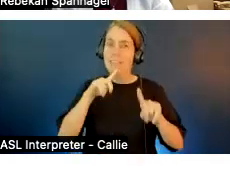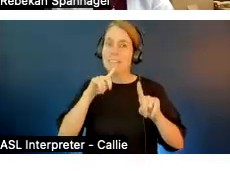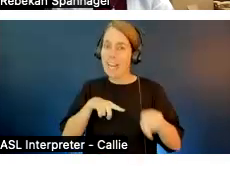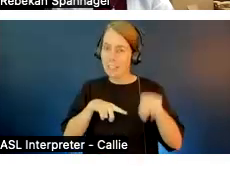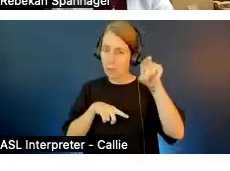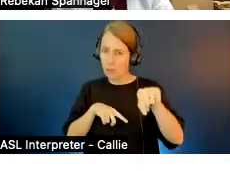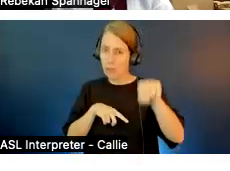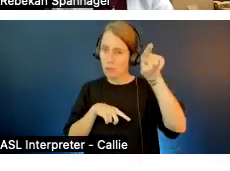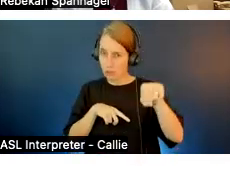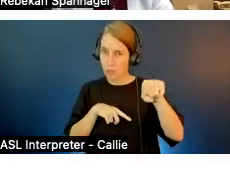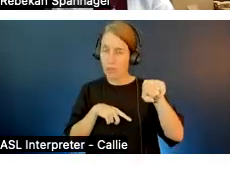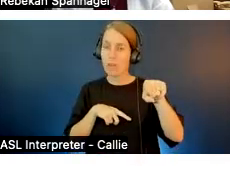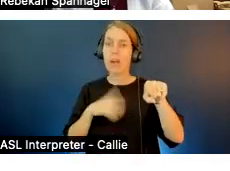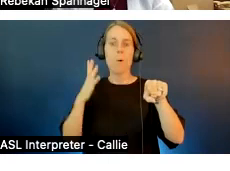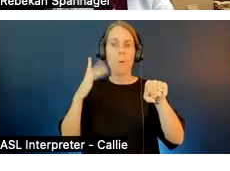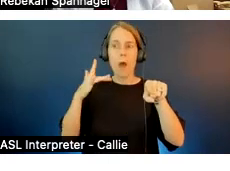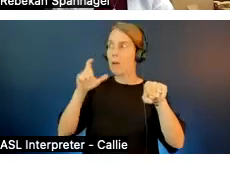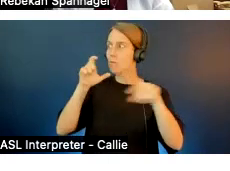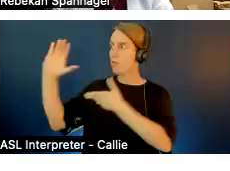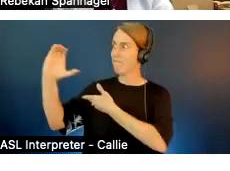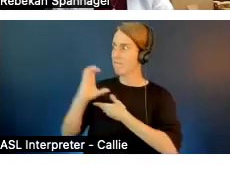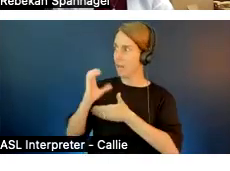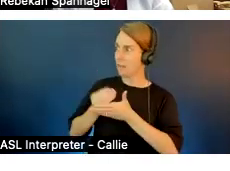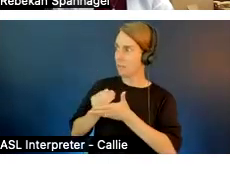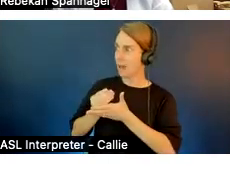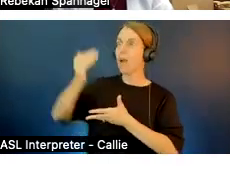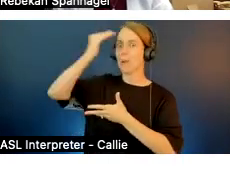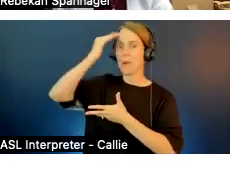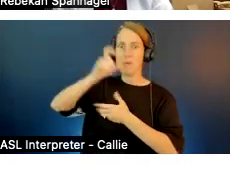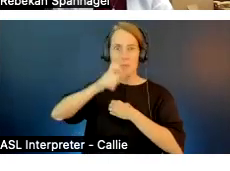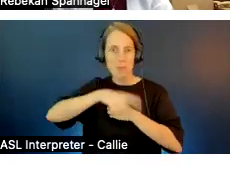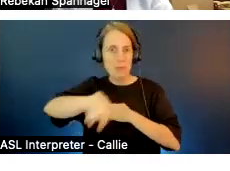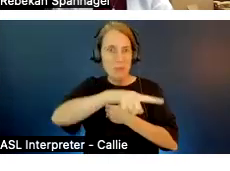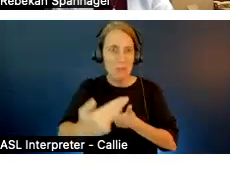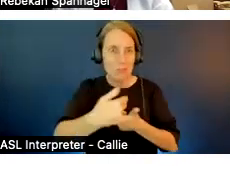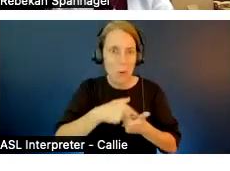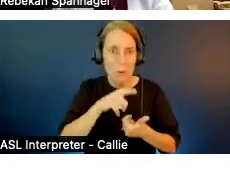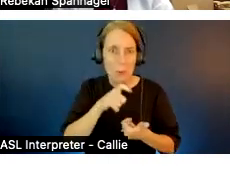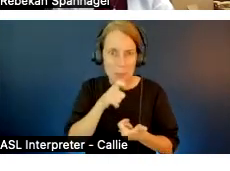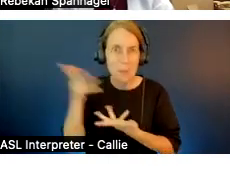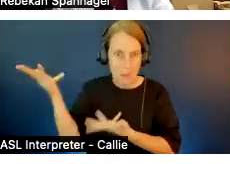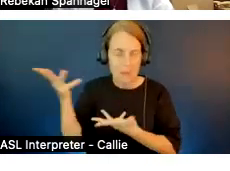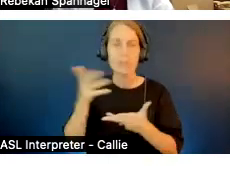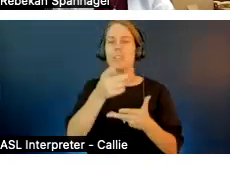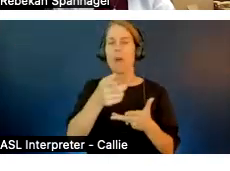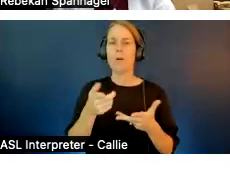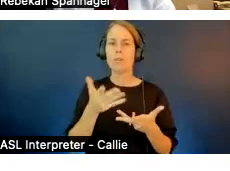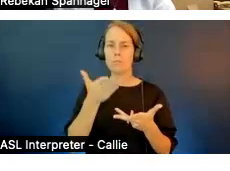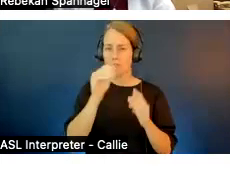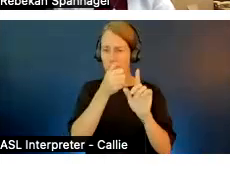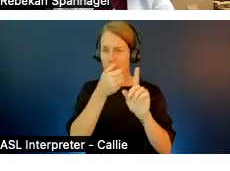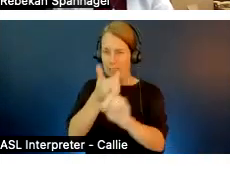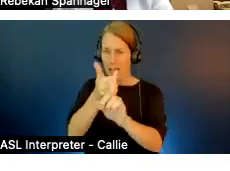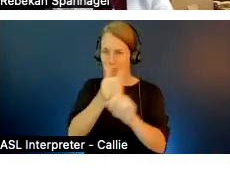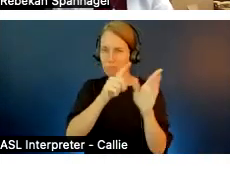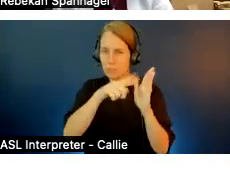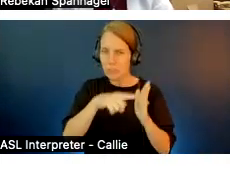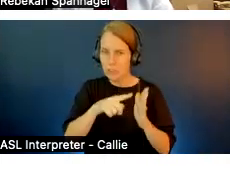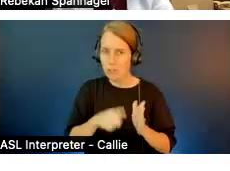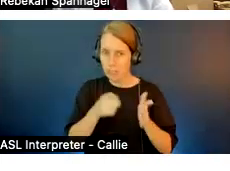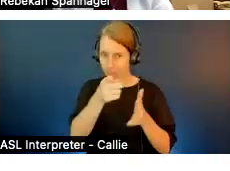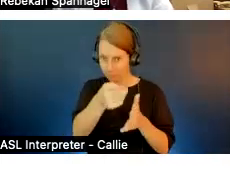telling us who you are and that will also help our speakers know who they are speaking to today.